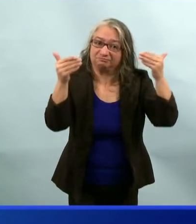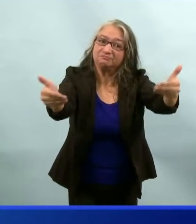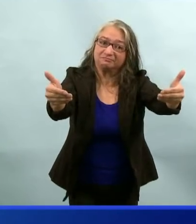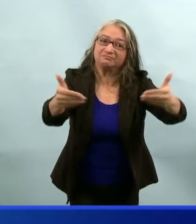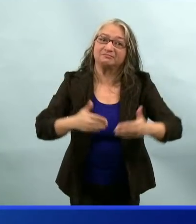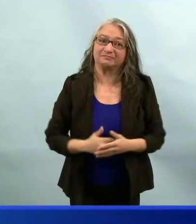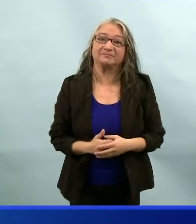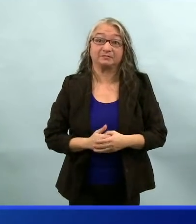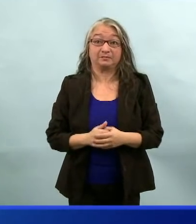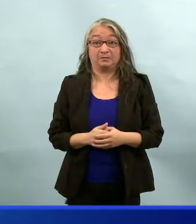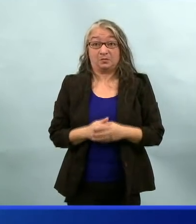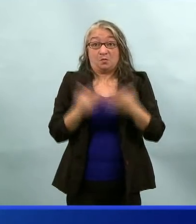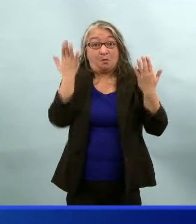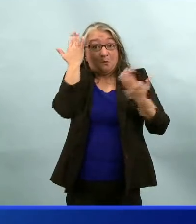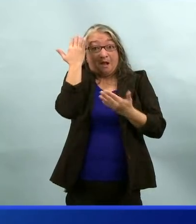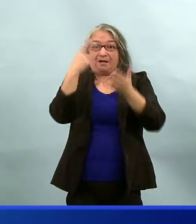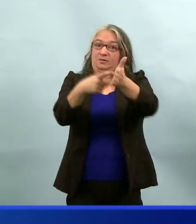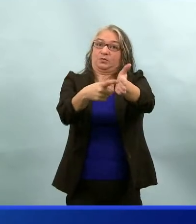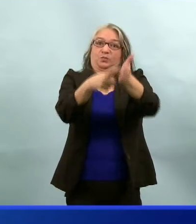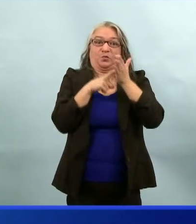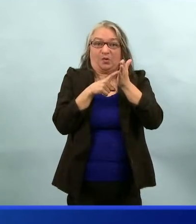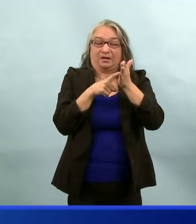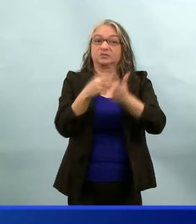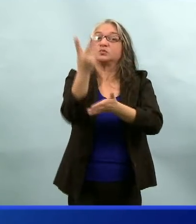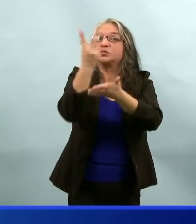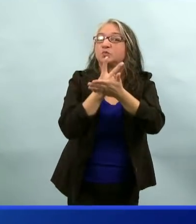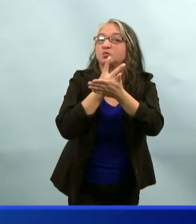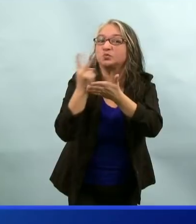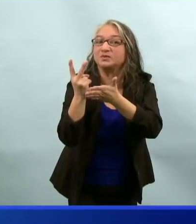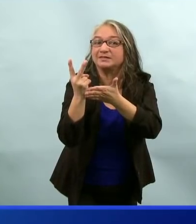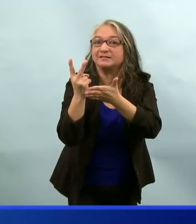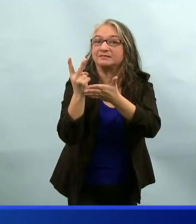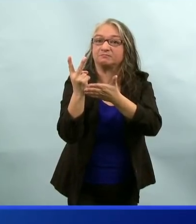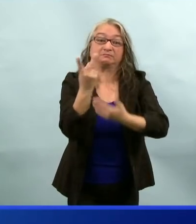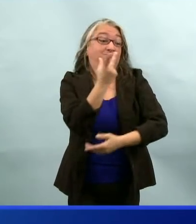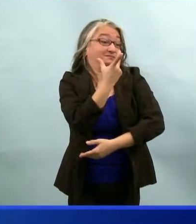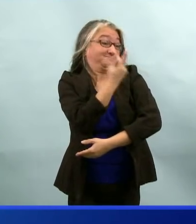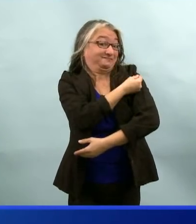we've seen spikes in cases after other holidays in the past and we want this time to be different